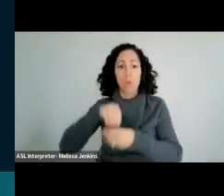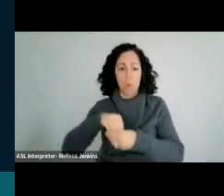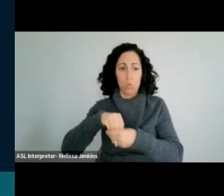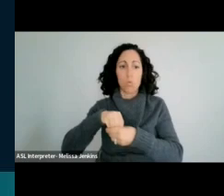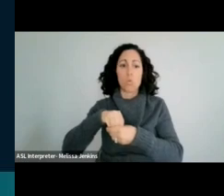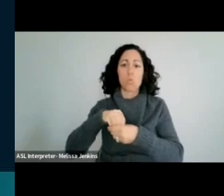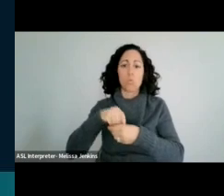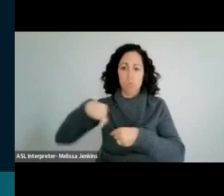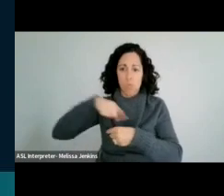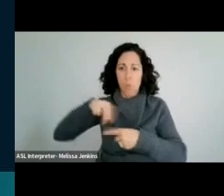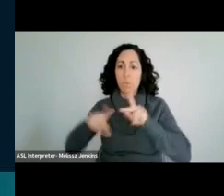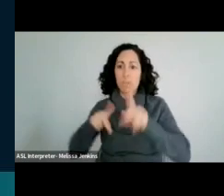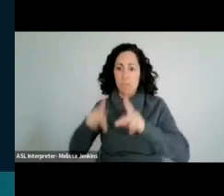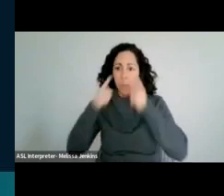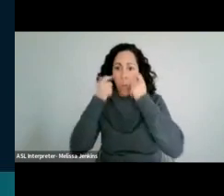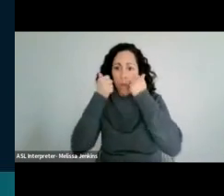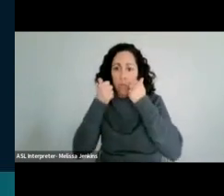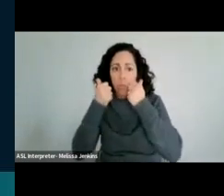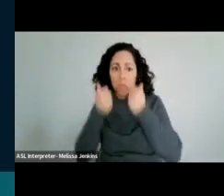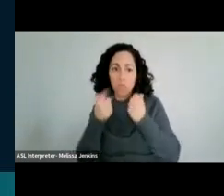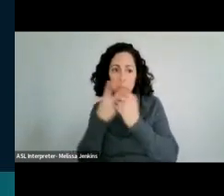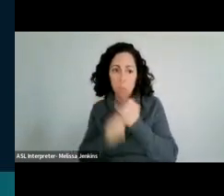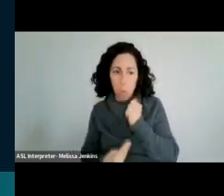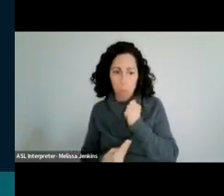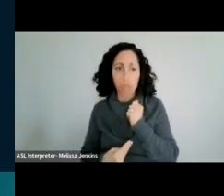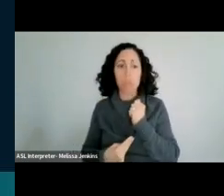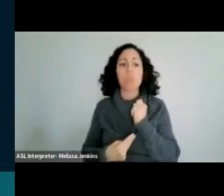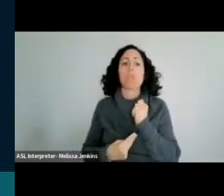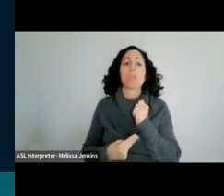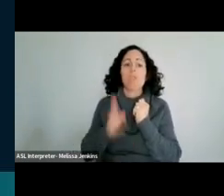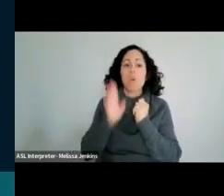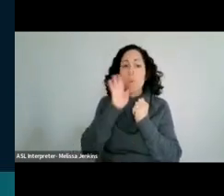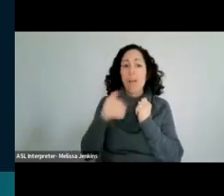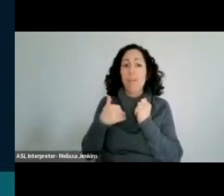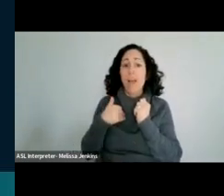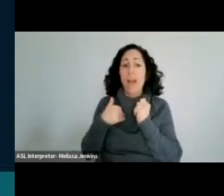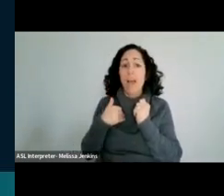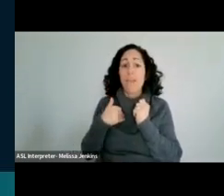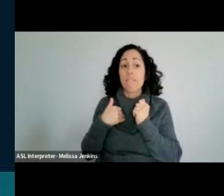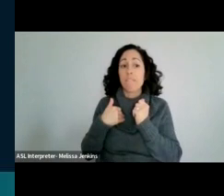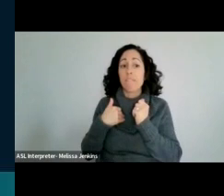The goal here will be able to will be to see an improvement in static perimetry